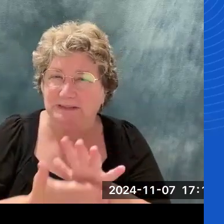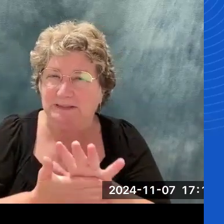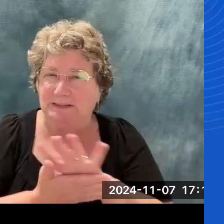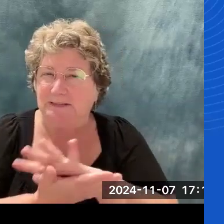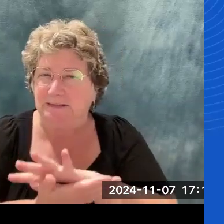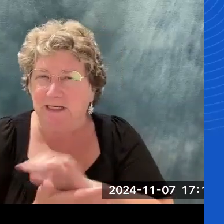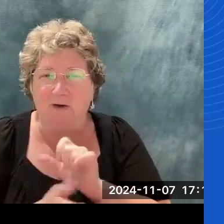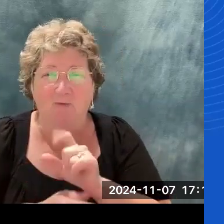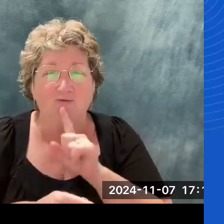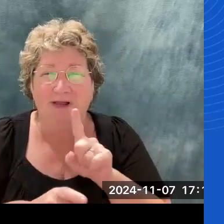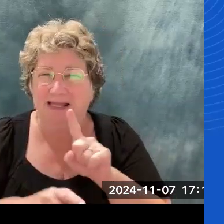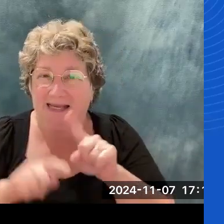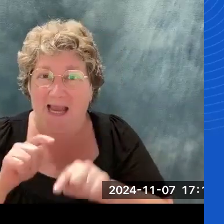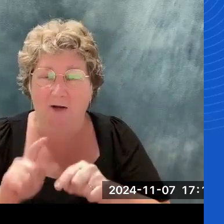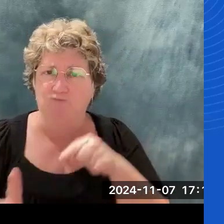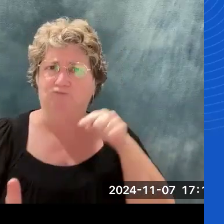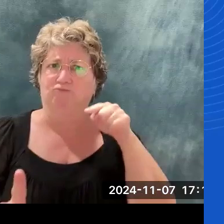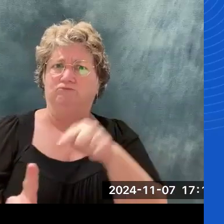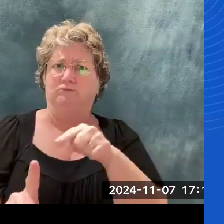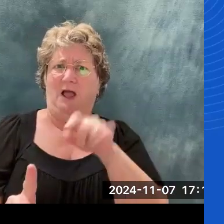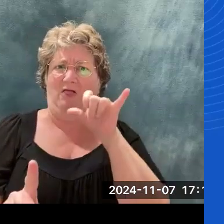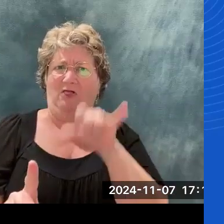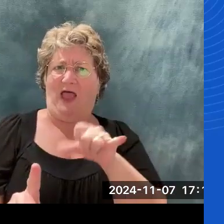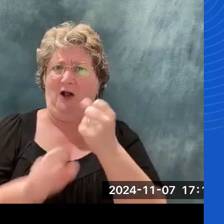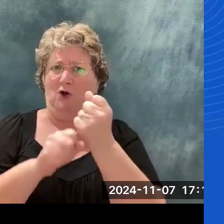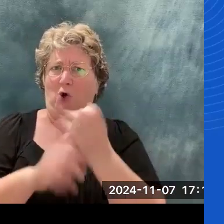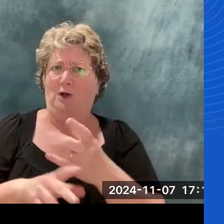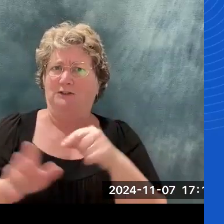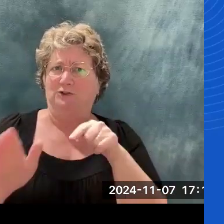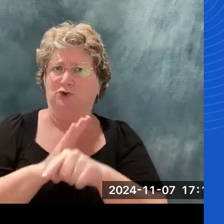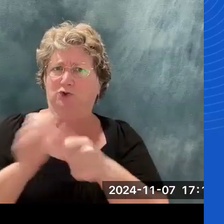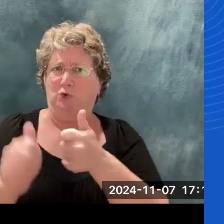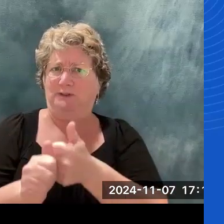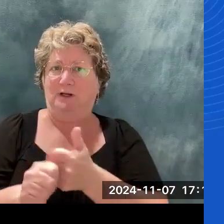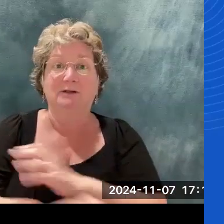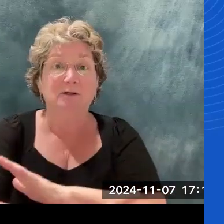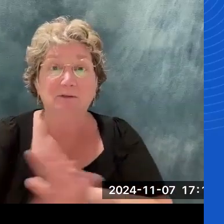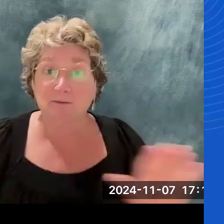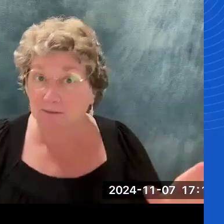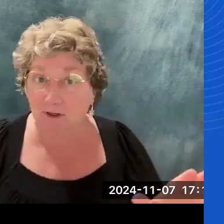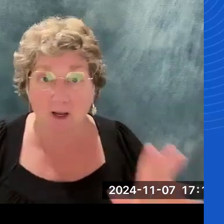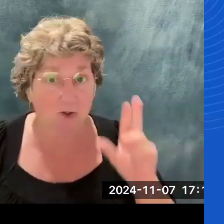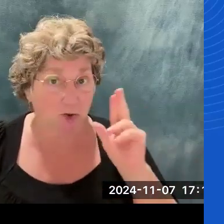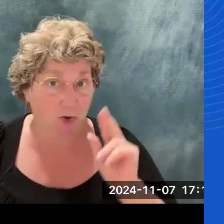in saying, like, that's what causes suicide. However, some of the things to consider really